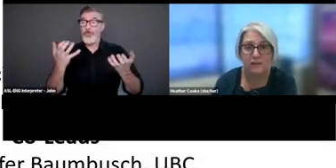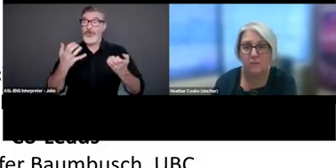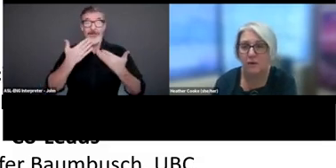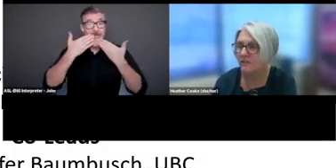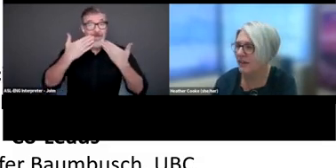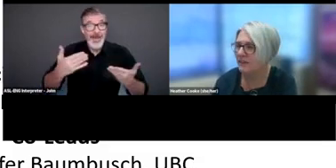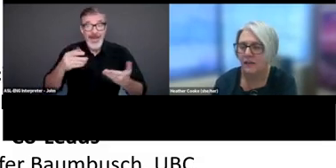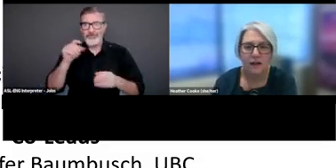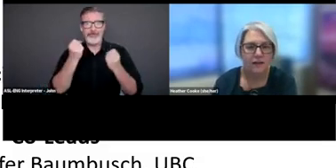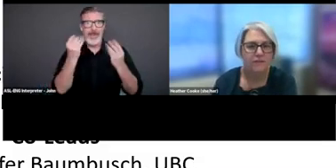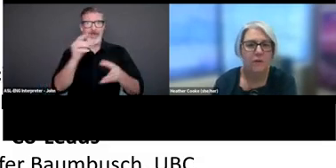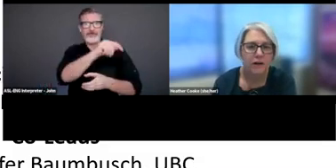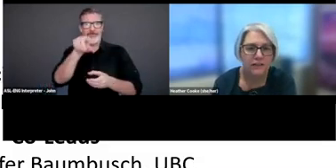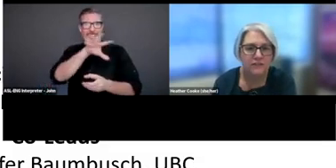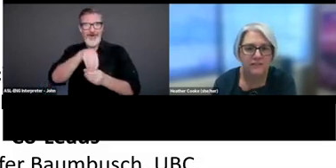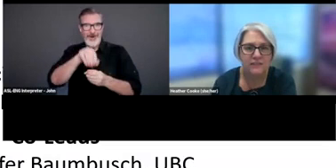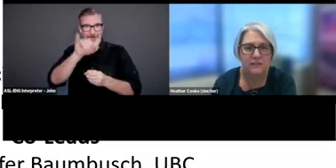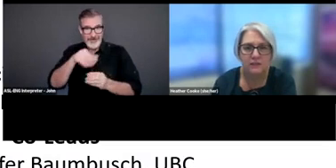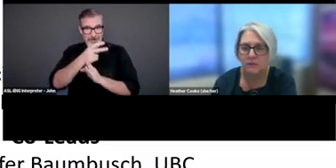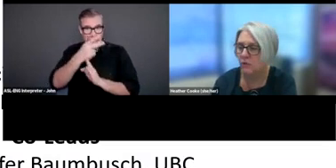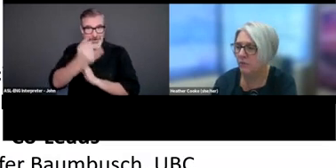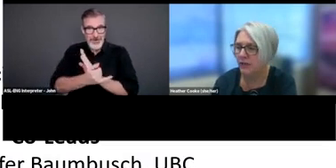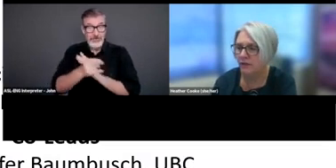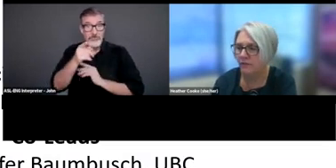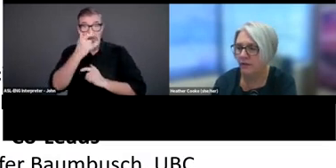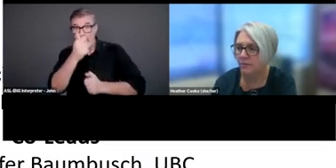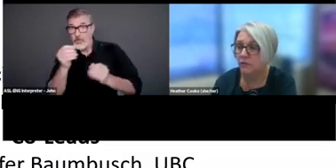this this project if you are interested in learning more, we